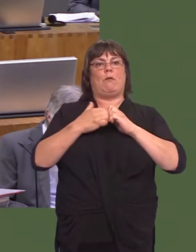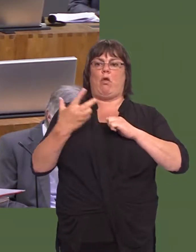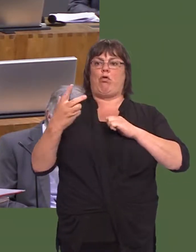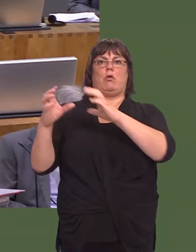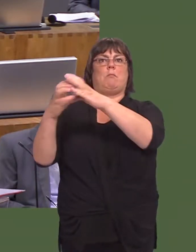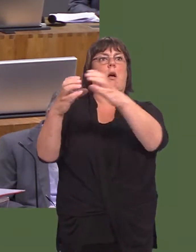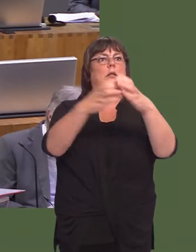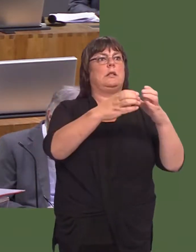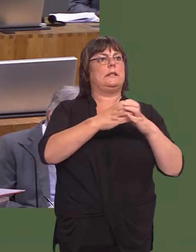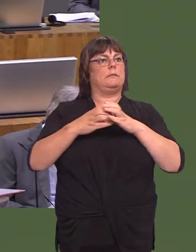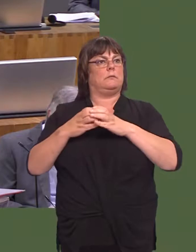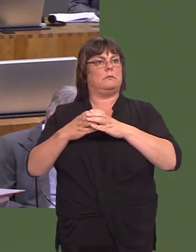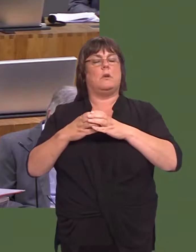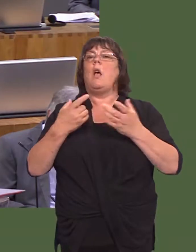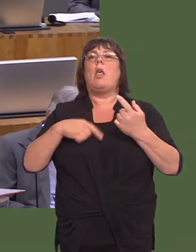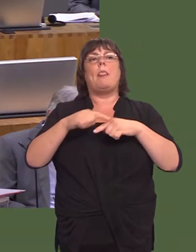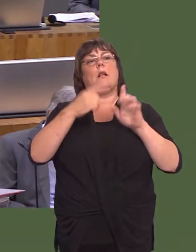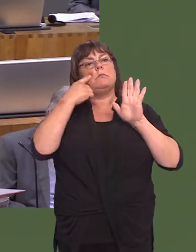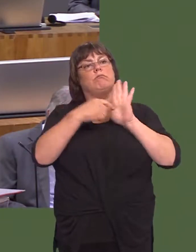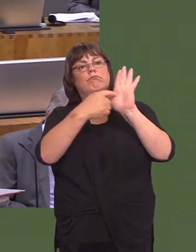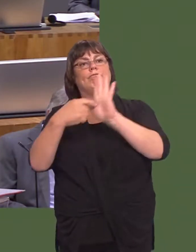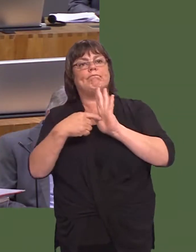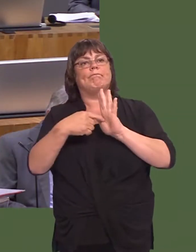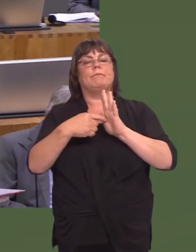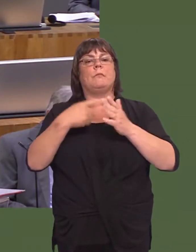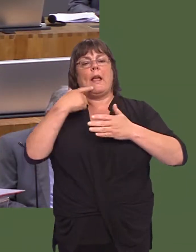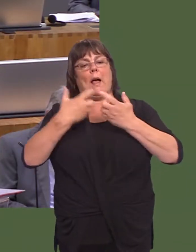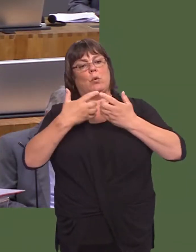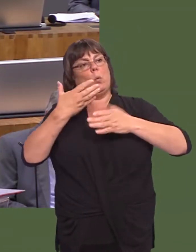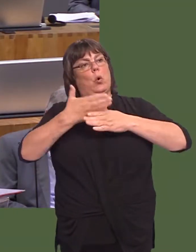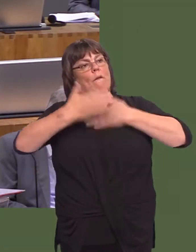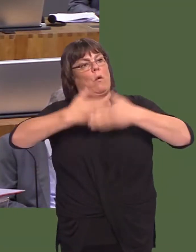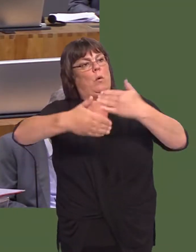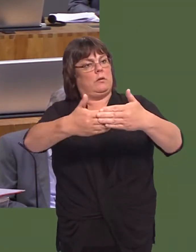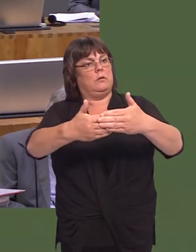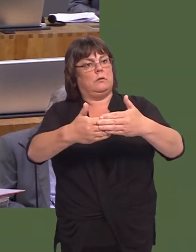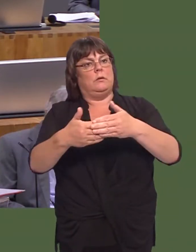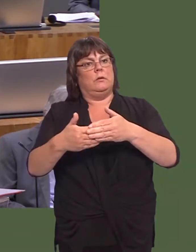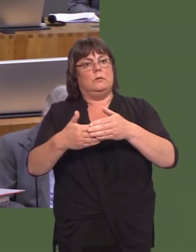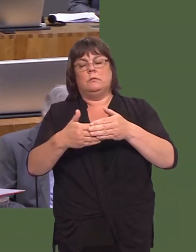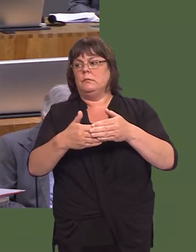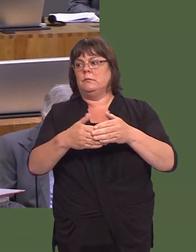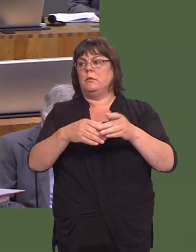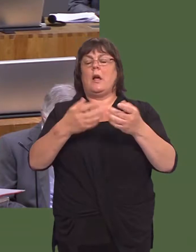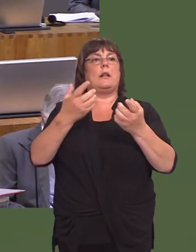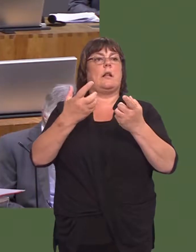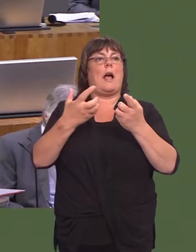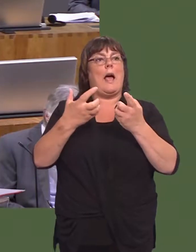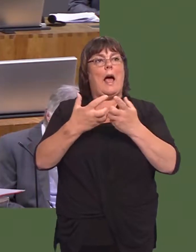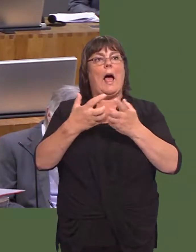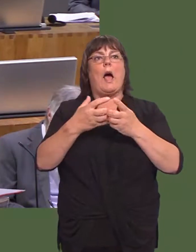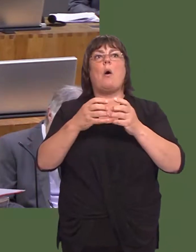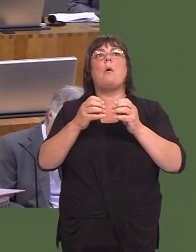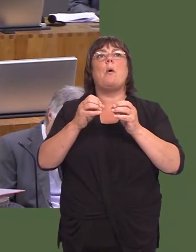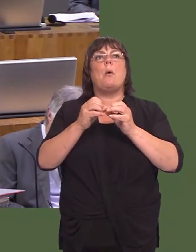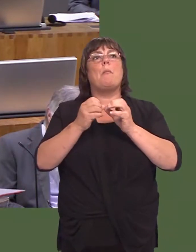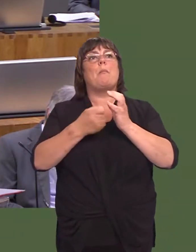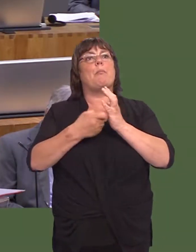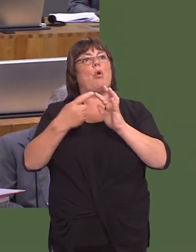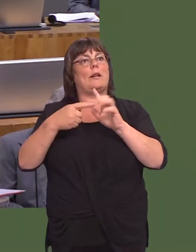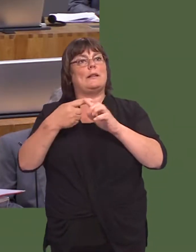in this place and, to me, that shows us the way forward as regards how Brexit should be